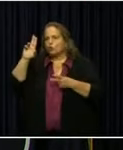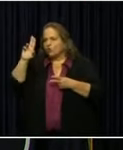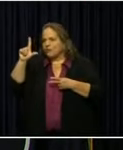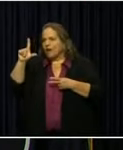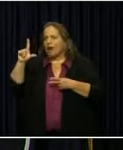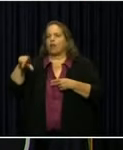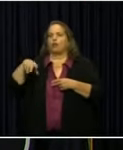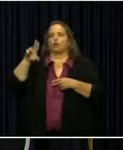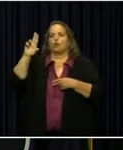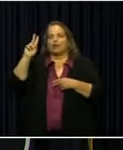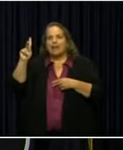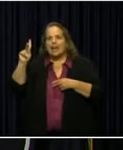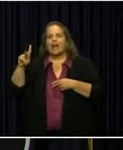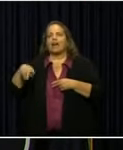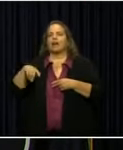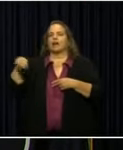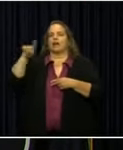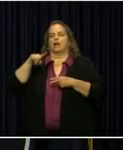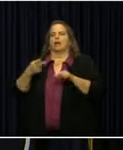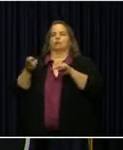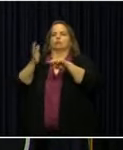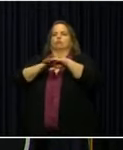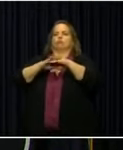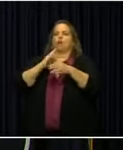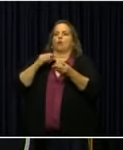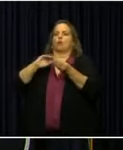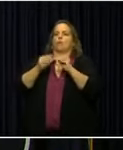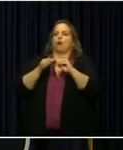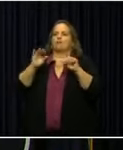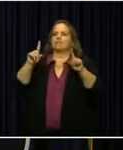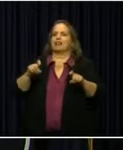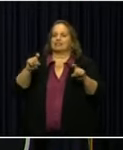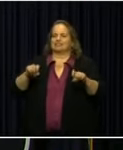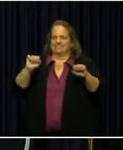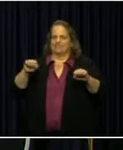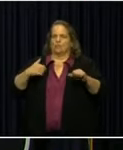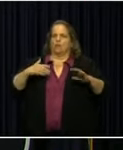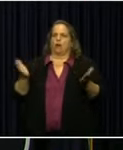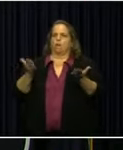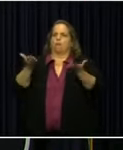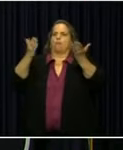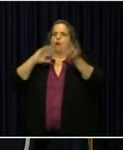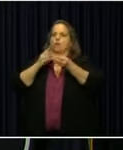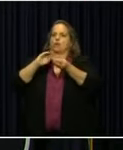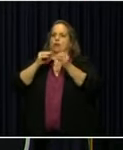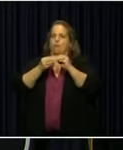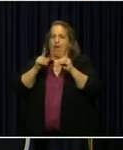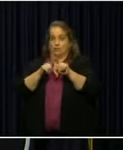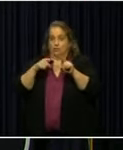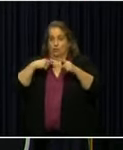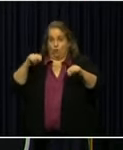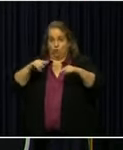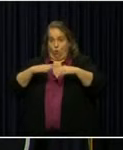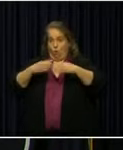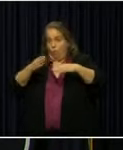DETERMINE HOW QUICKLY WE CAN OPEN UP OTHER AREAS OF THE SYSTEM. THE REASON WE SHUT DOWN ELECTIVE